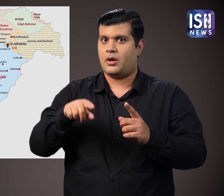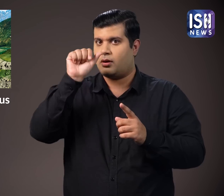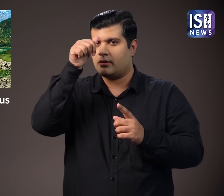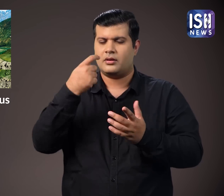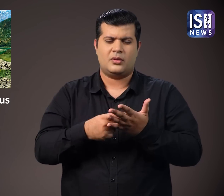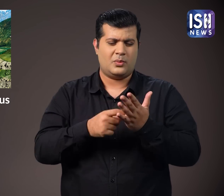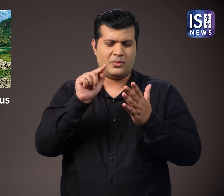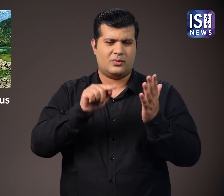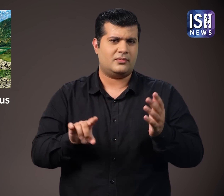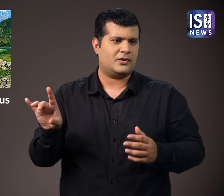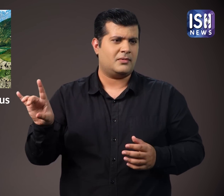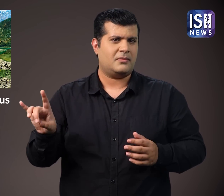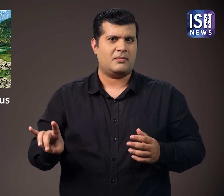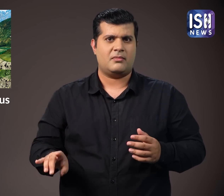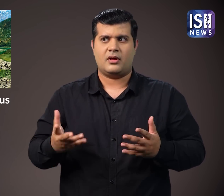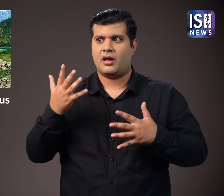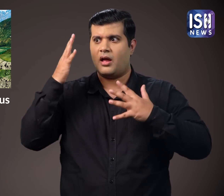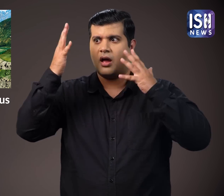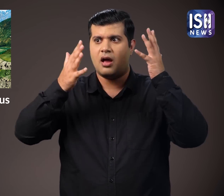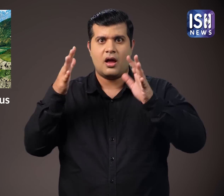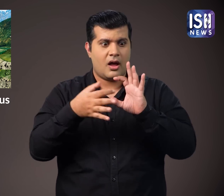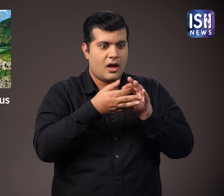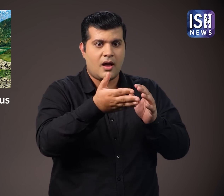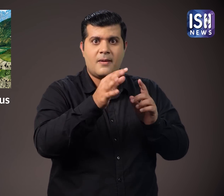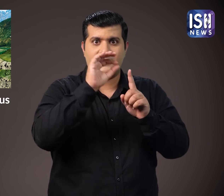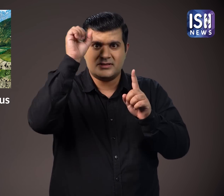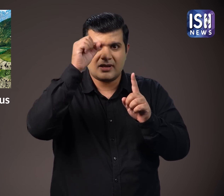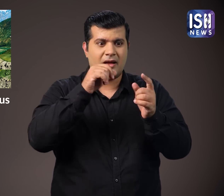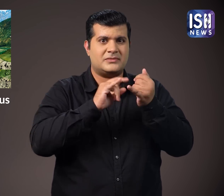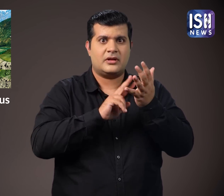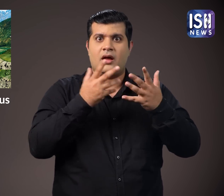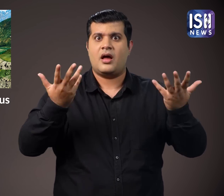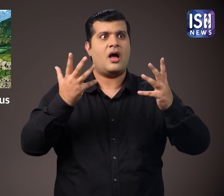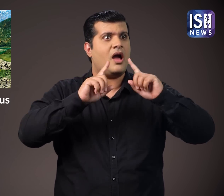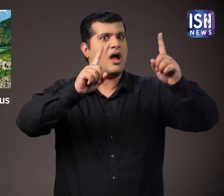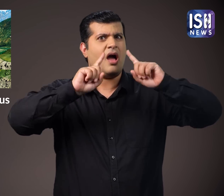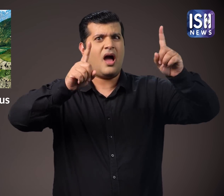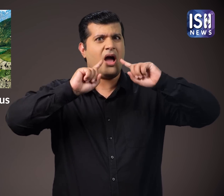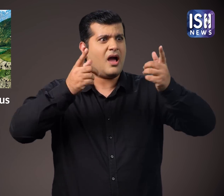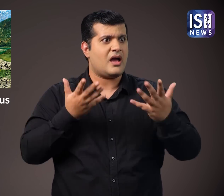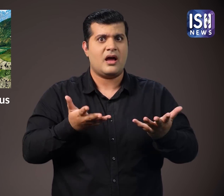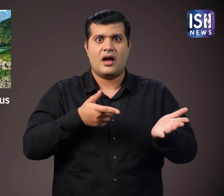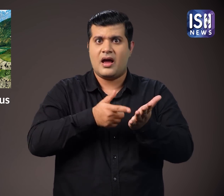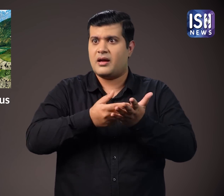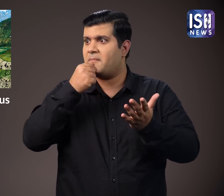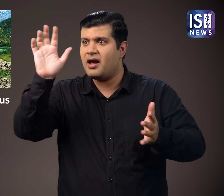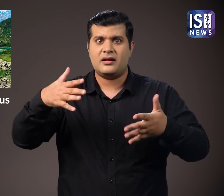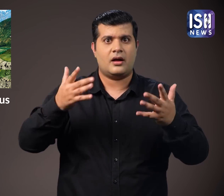With India suspending the IWT, Pakistan is worried. The people of Punjab and Sindh are demanding access to water for their agriculture.